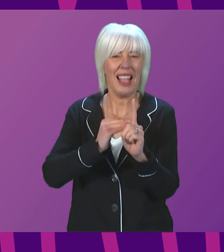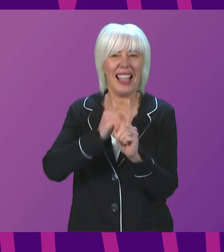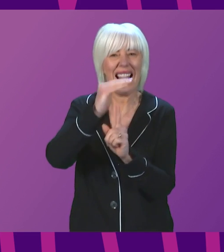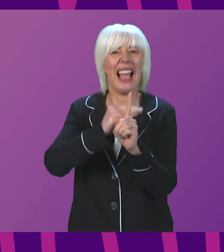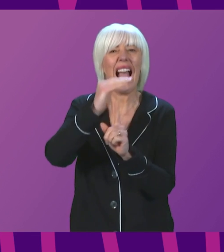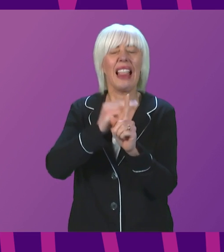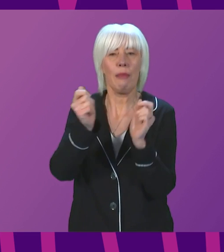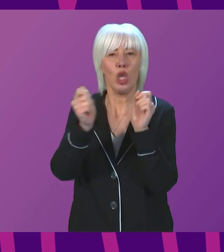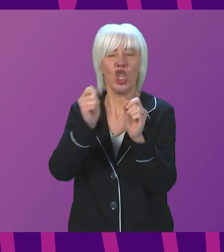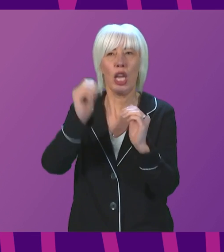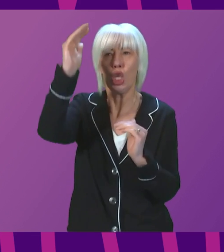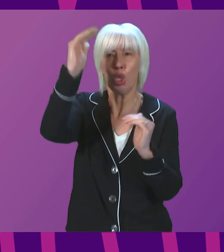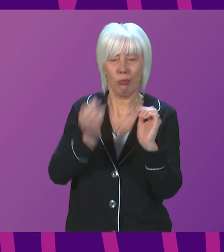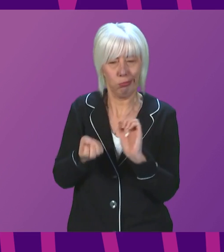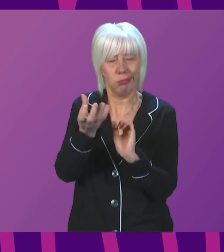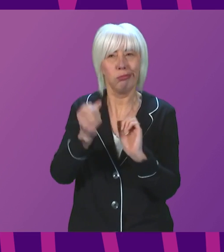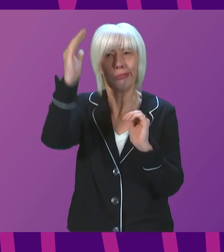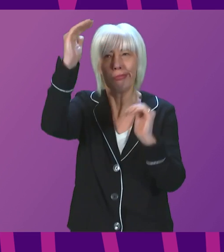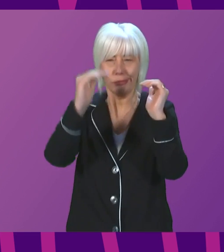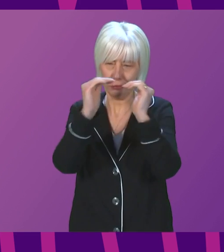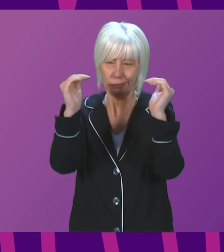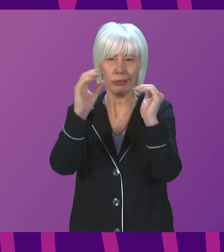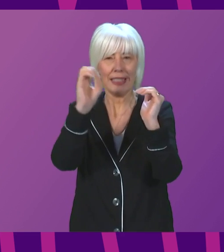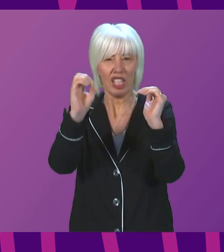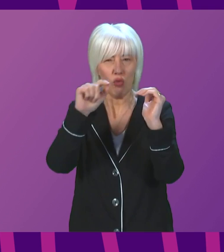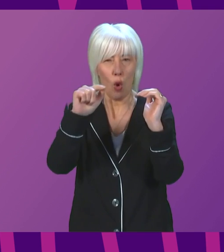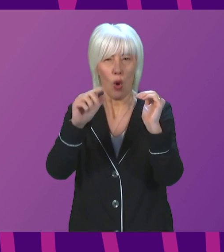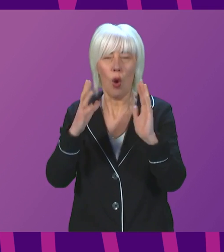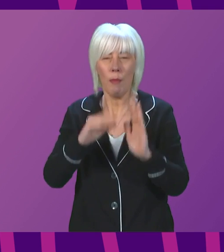and our net zero ambition, and we need to get people out of cars.